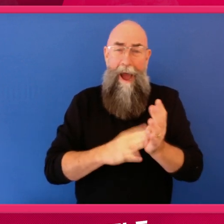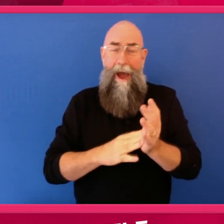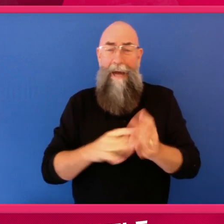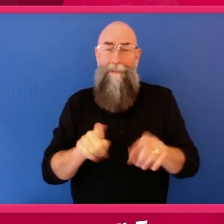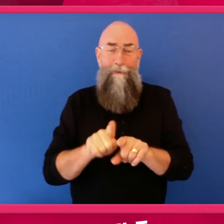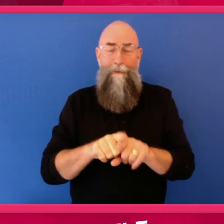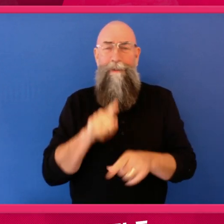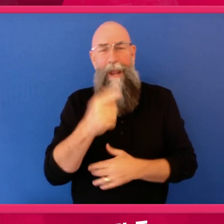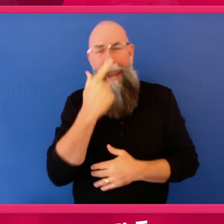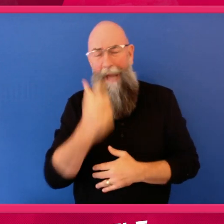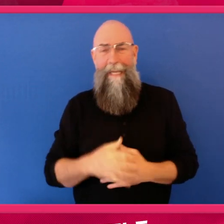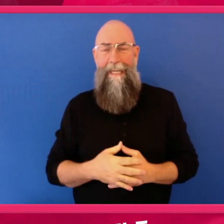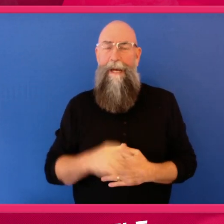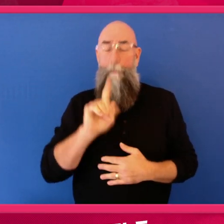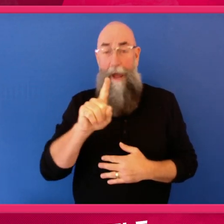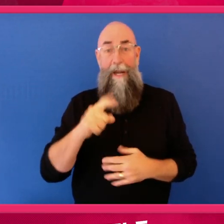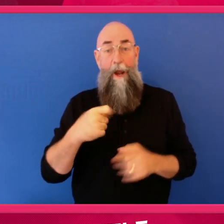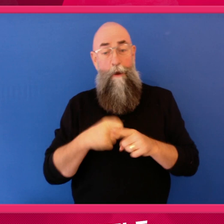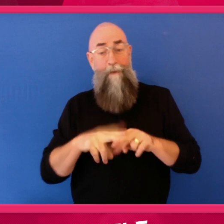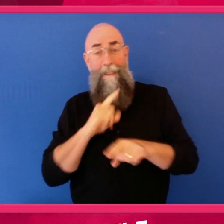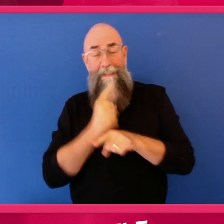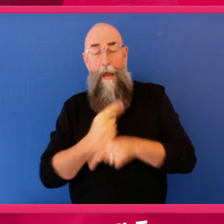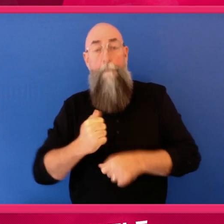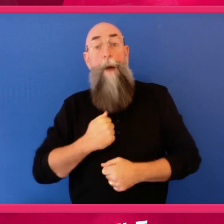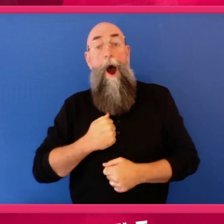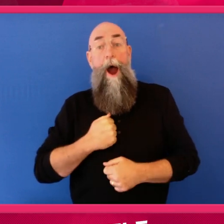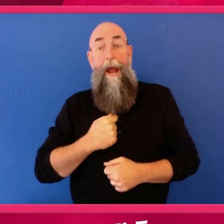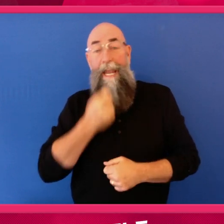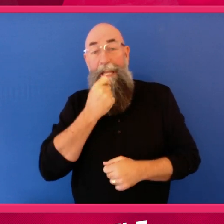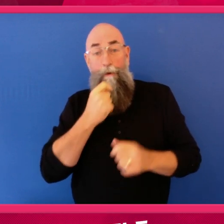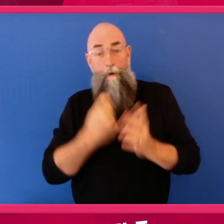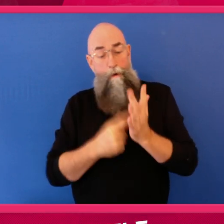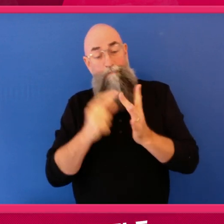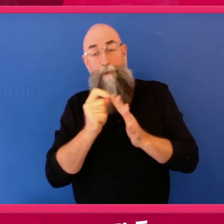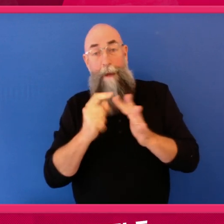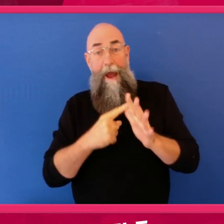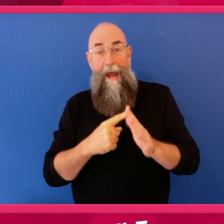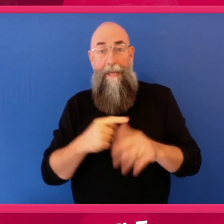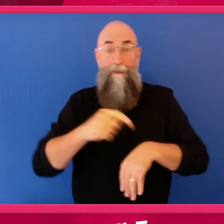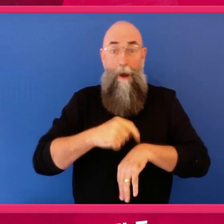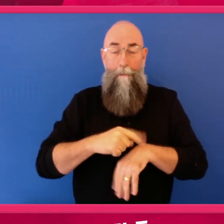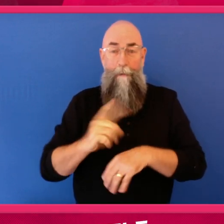My little, my You Little Ripper moment, Ben Popham, the way that he swam that last 50